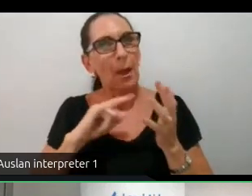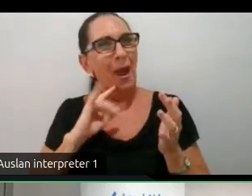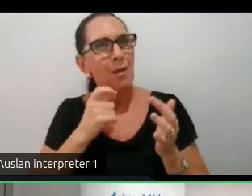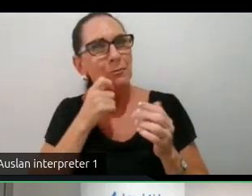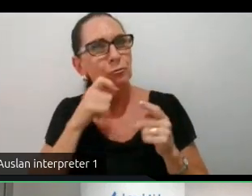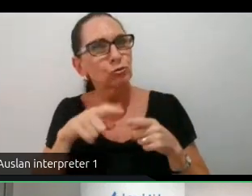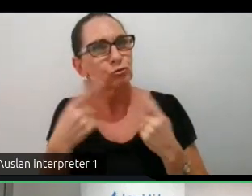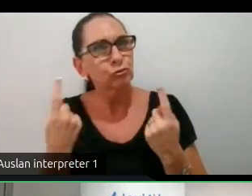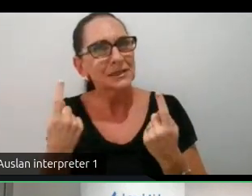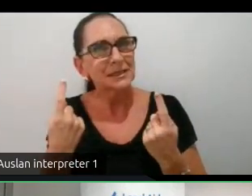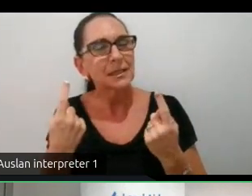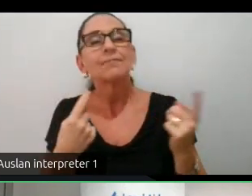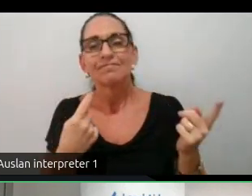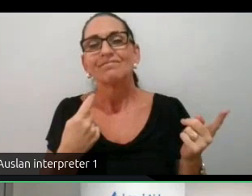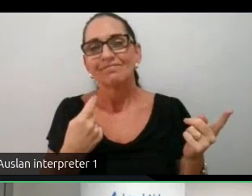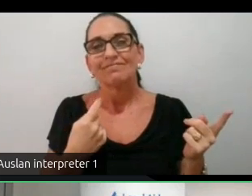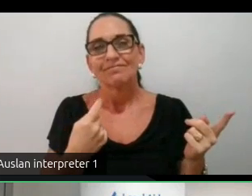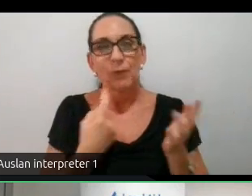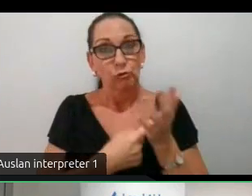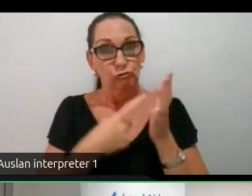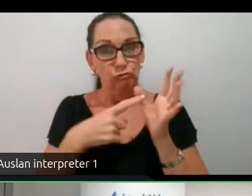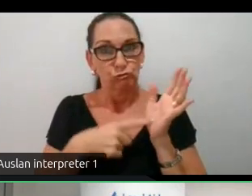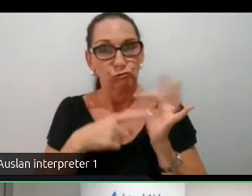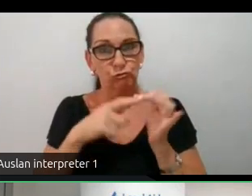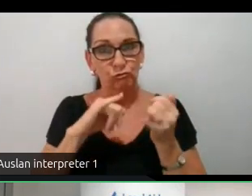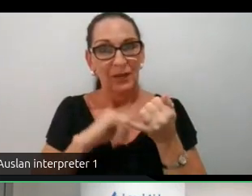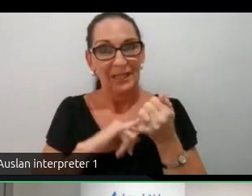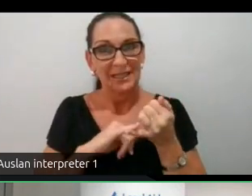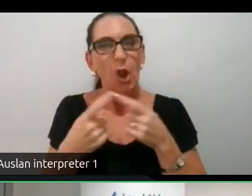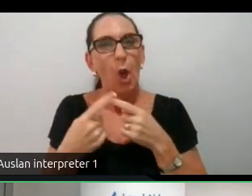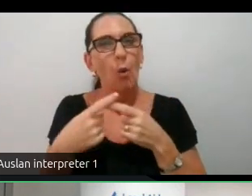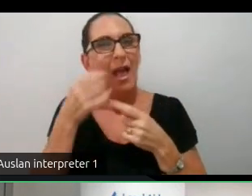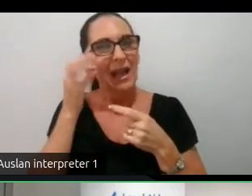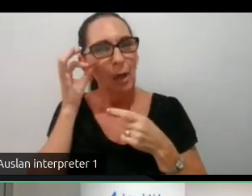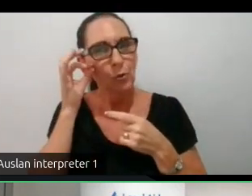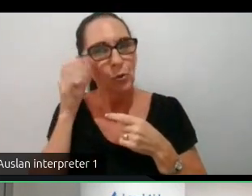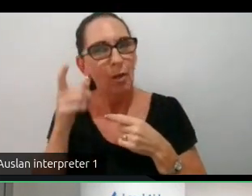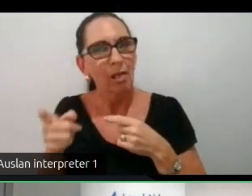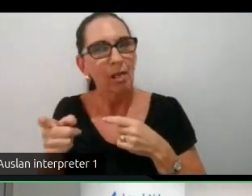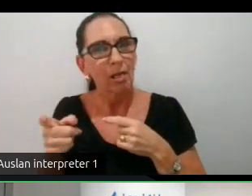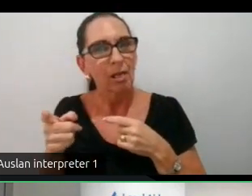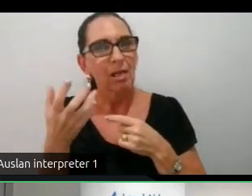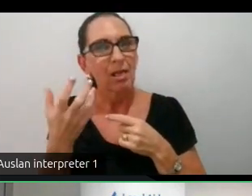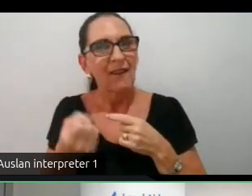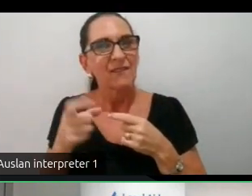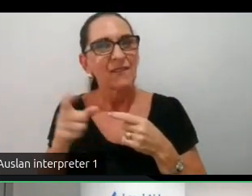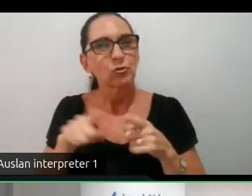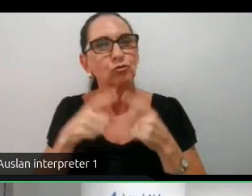isn't it? It is. So, particularly with rates um with local councils, they've got special set of